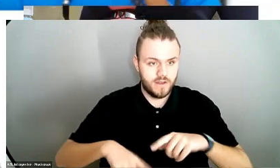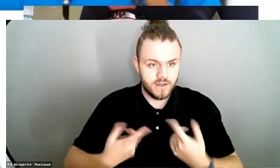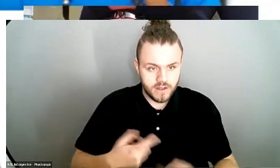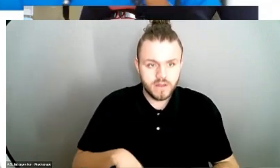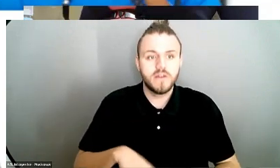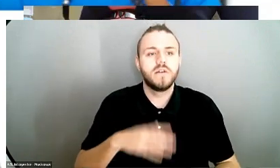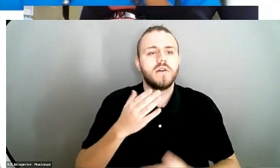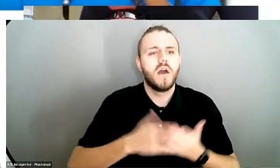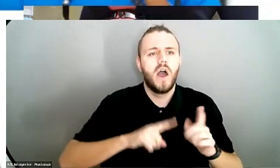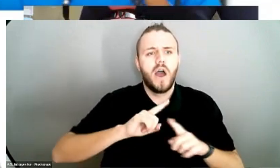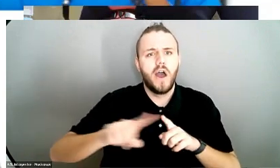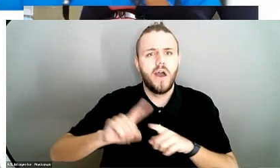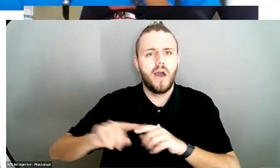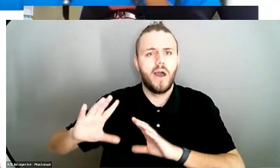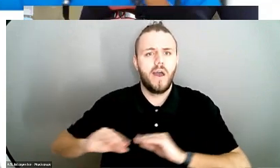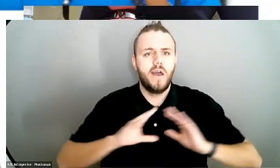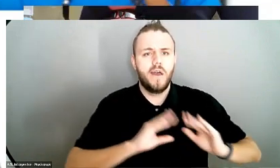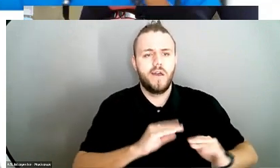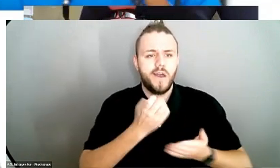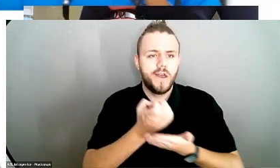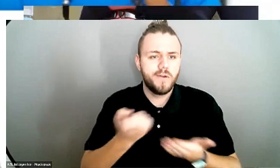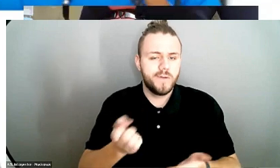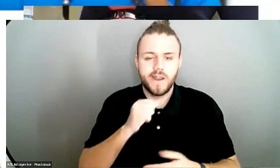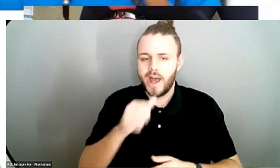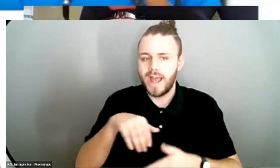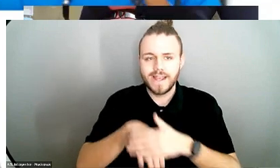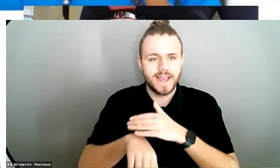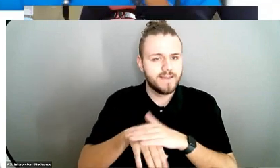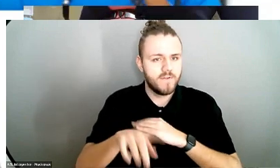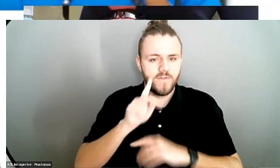accessible for patients who are wheelchair users.